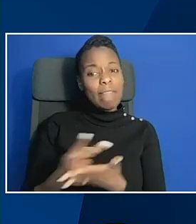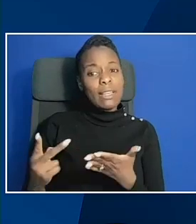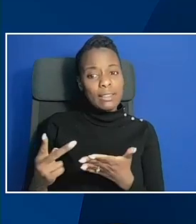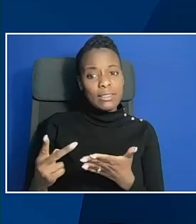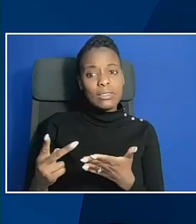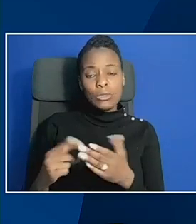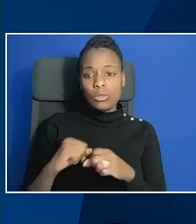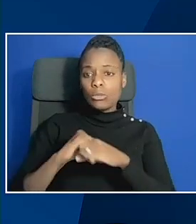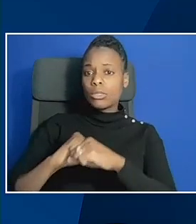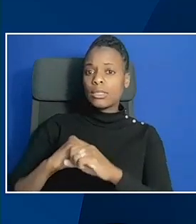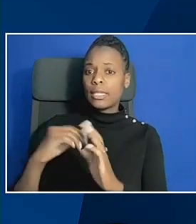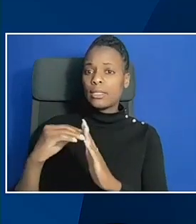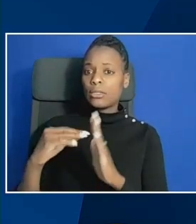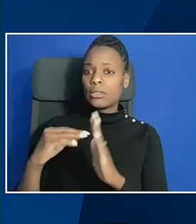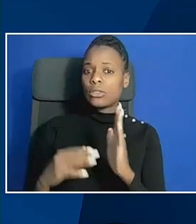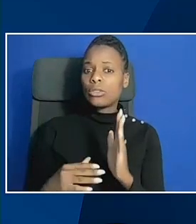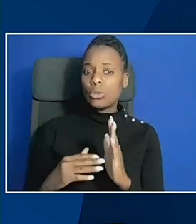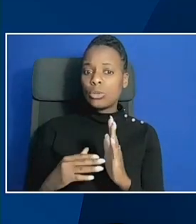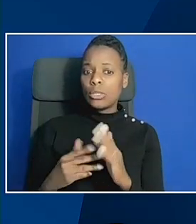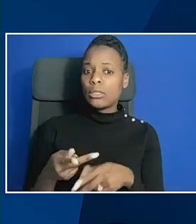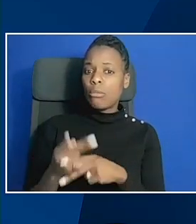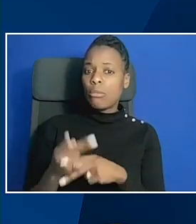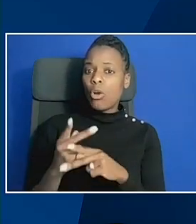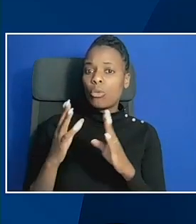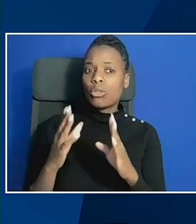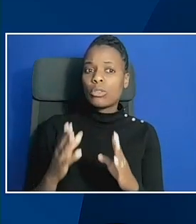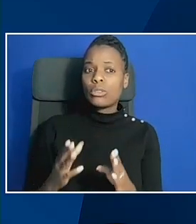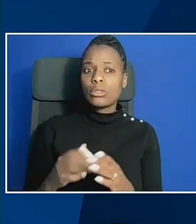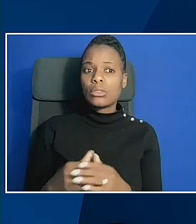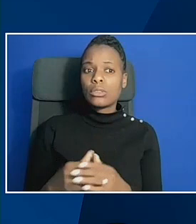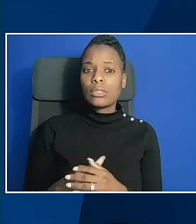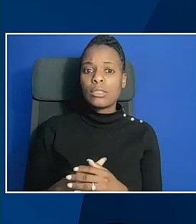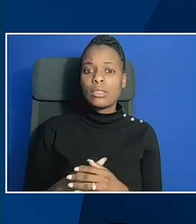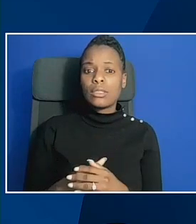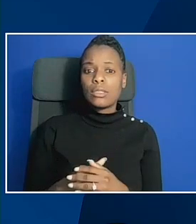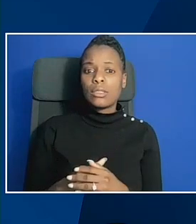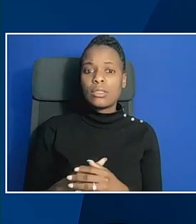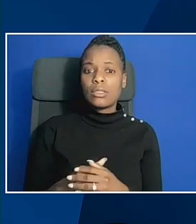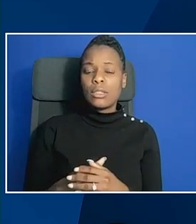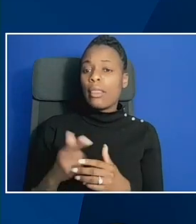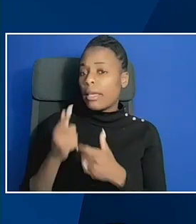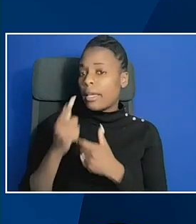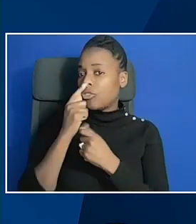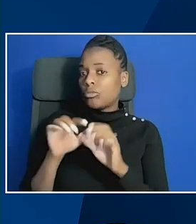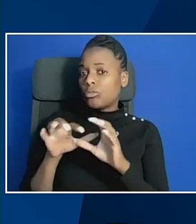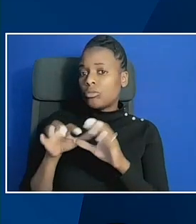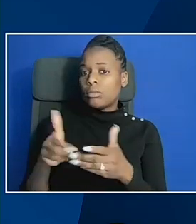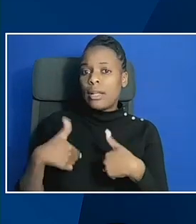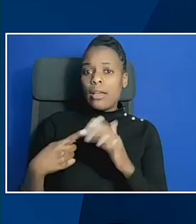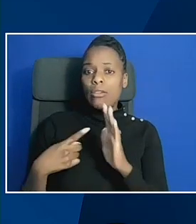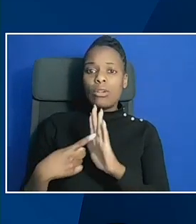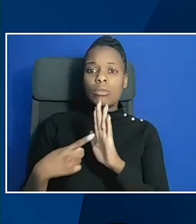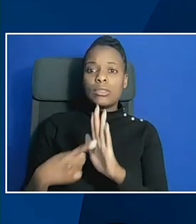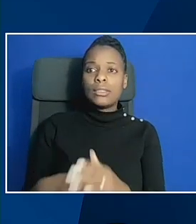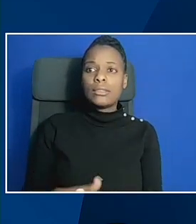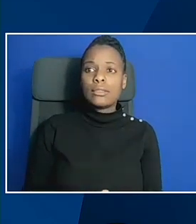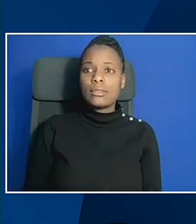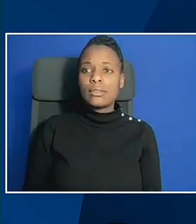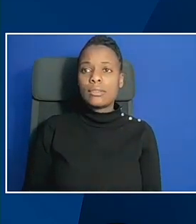students and borrowers, the constituency that I'm representing. So the center for excellence in Higher